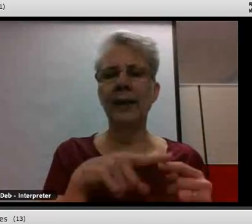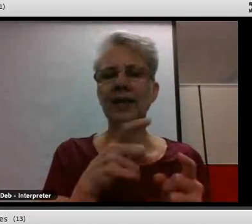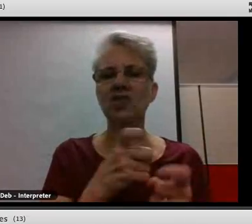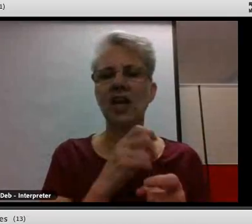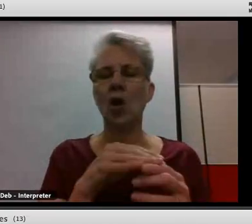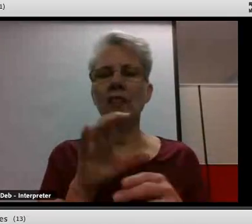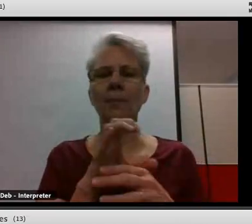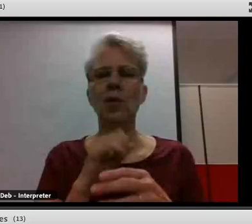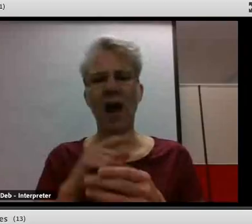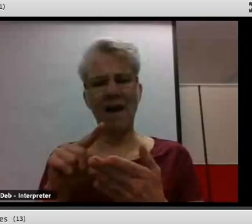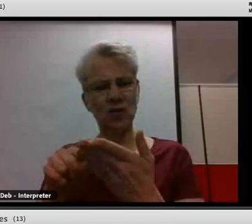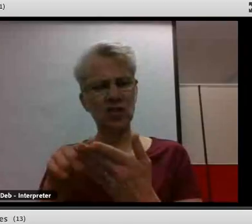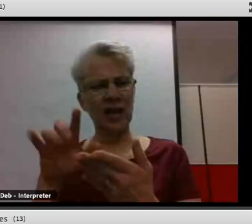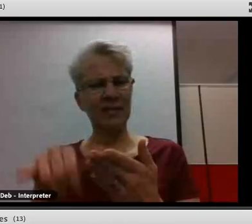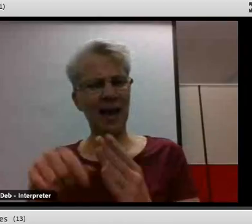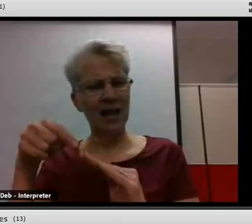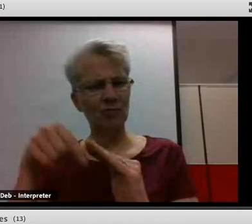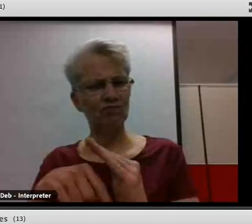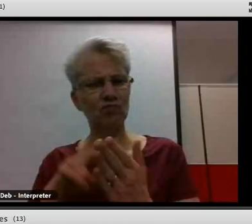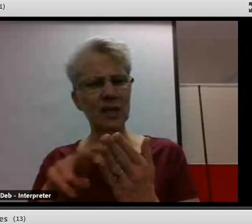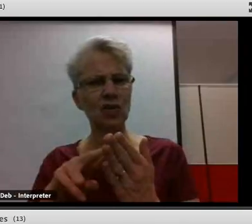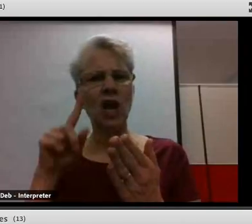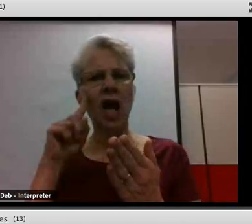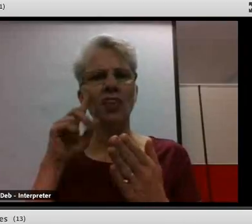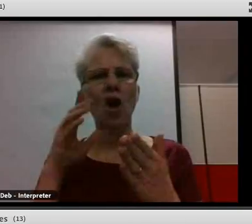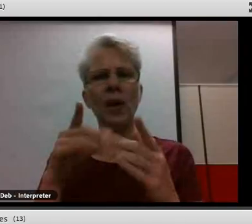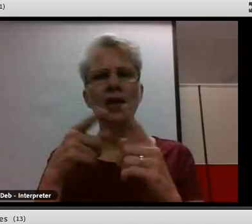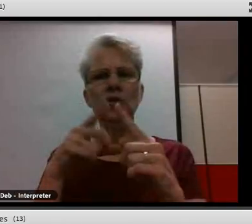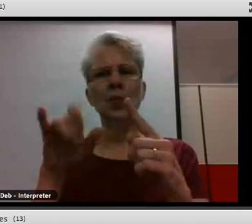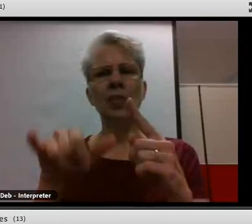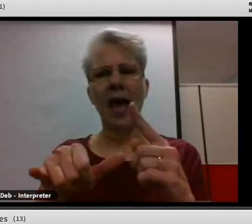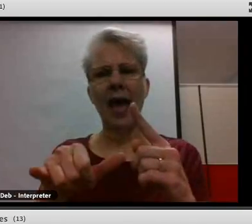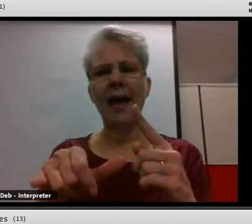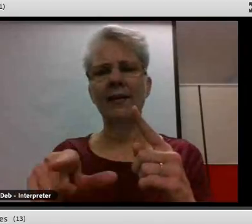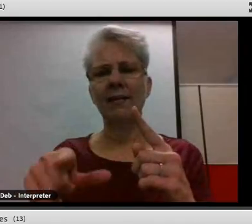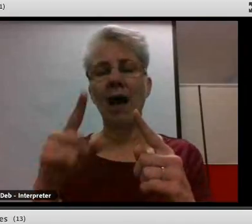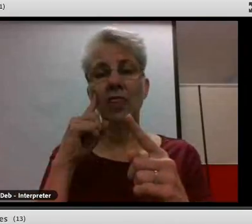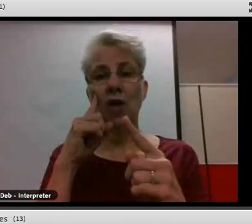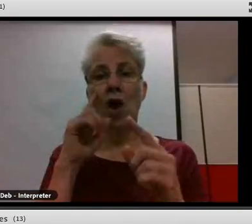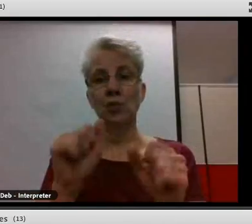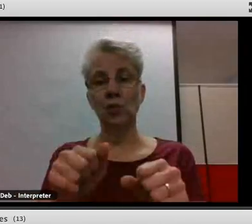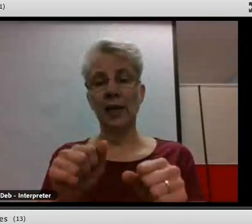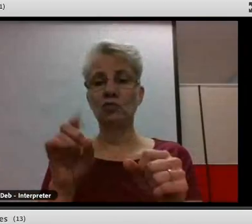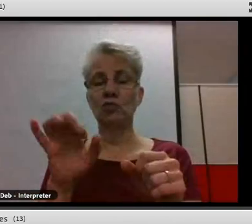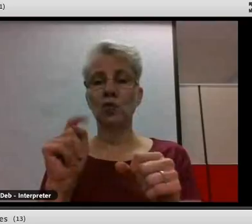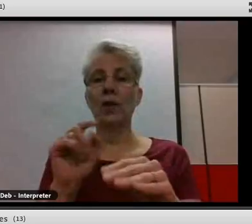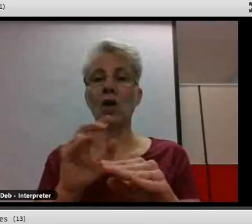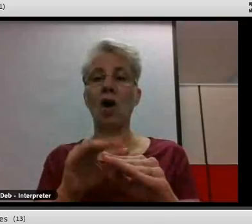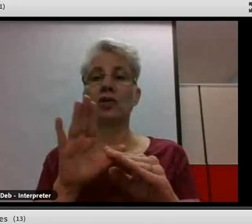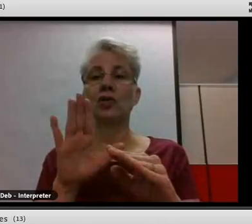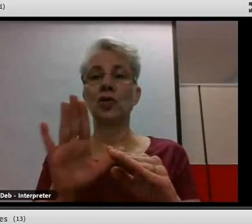and this just talks about what web accessibility is a little bit more, why it's important,